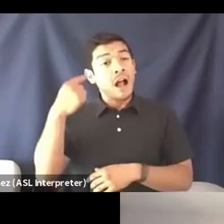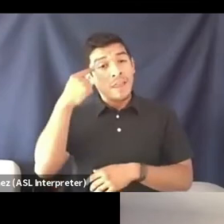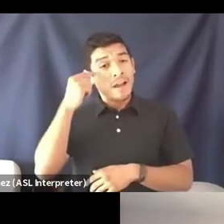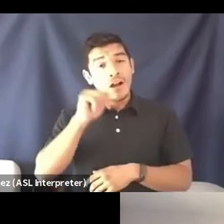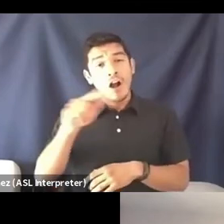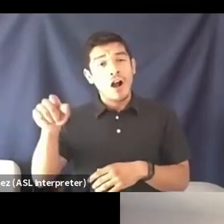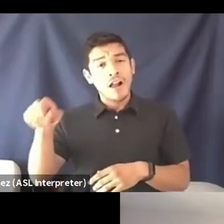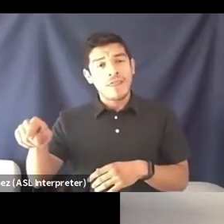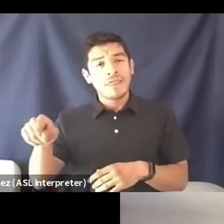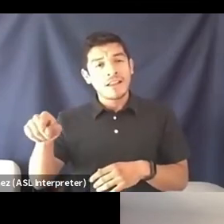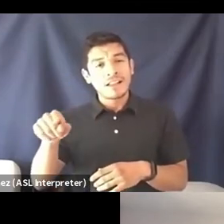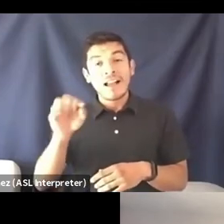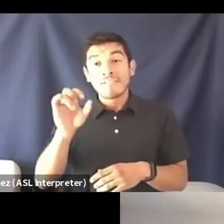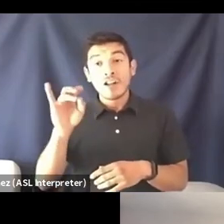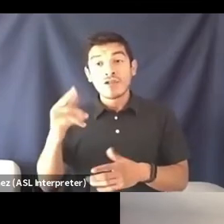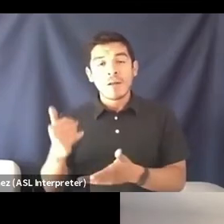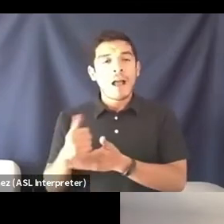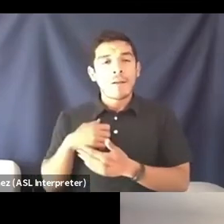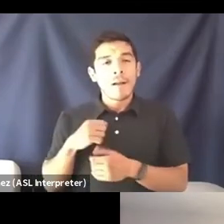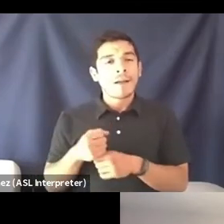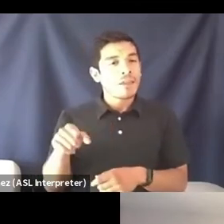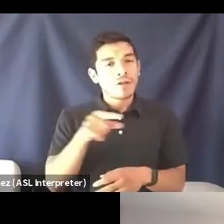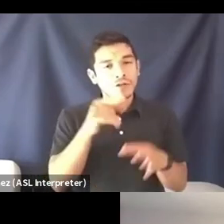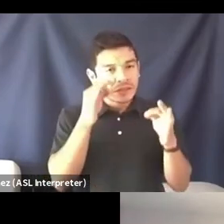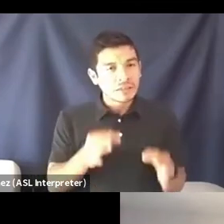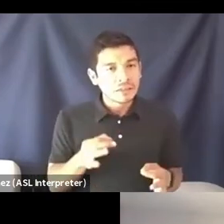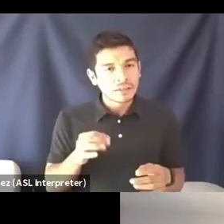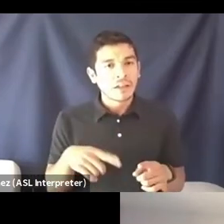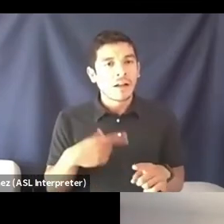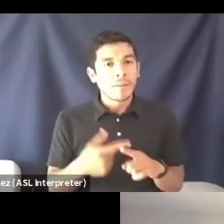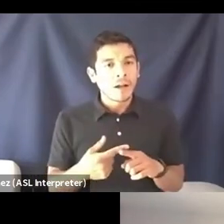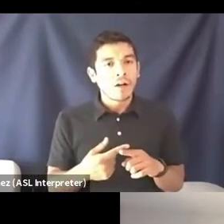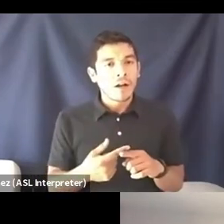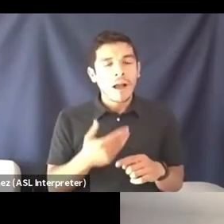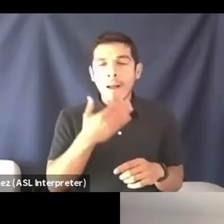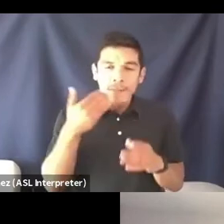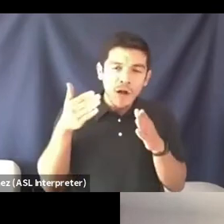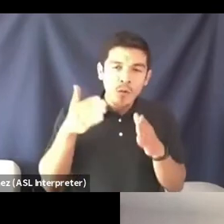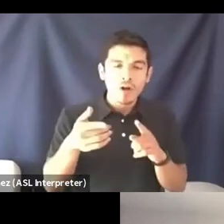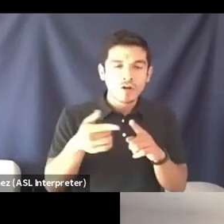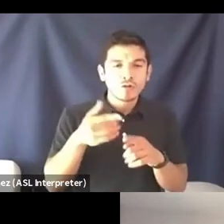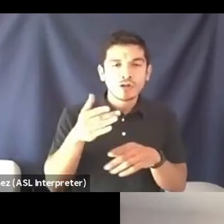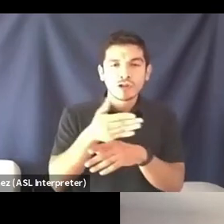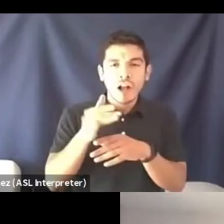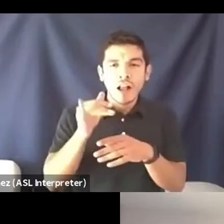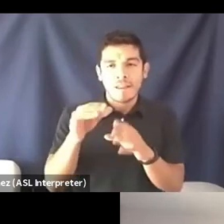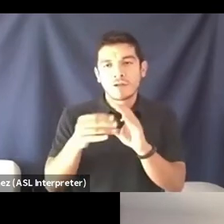us make those decisions about the best way to get this film out there.